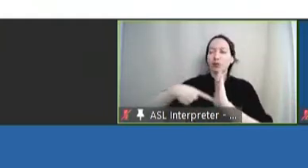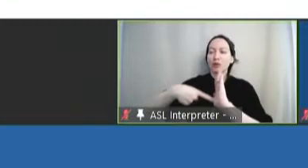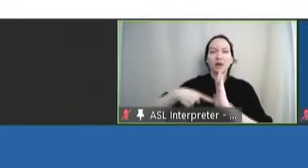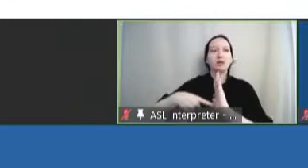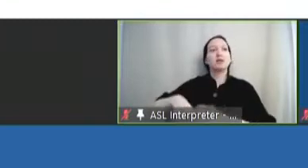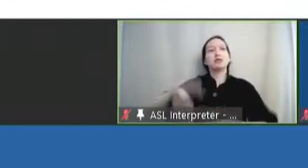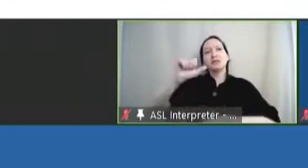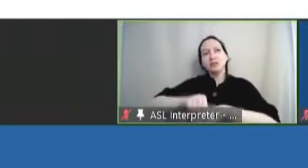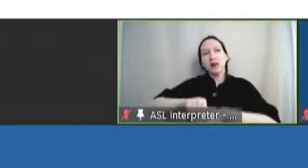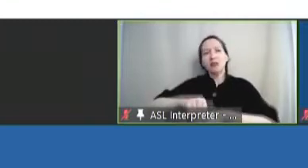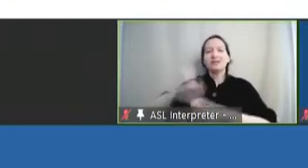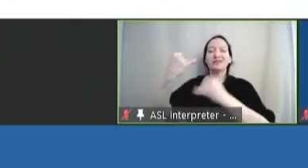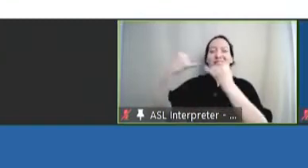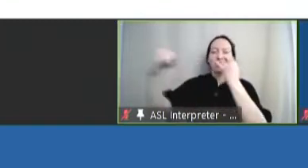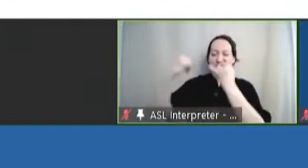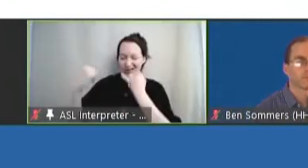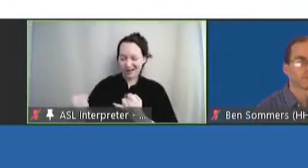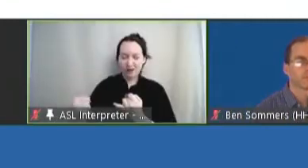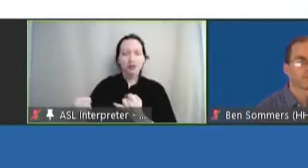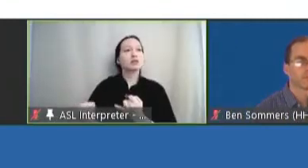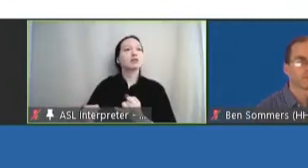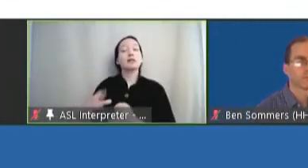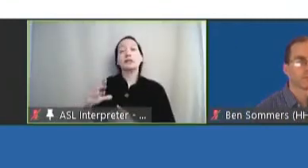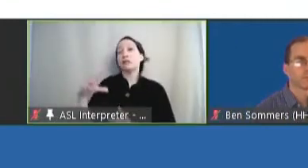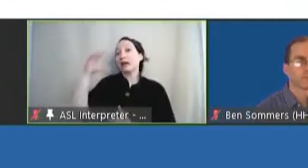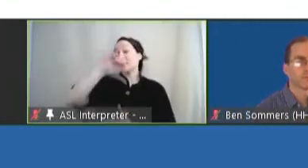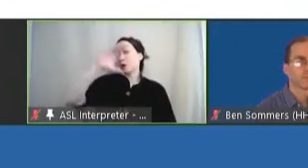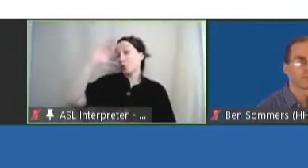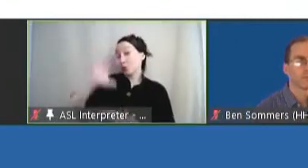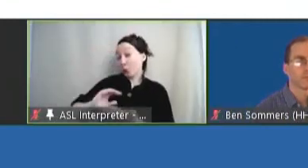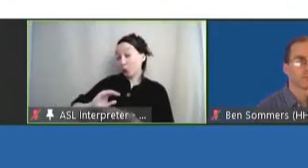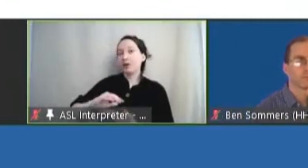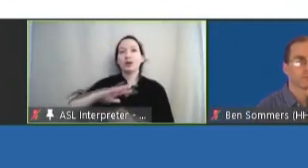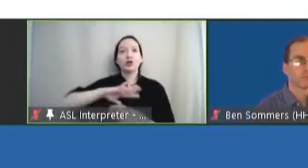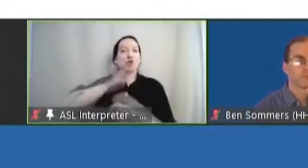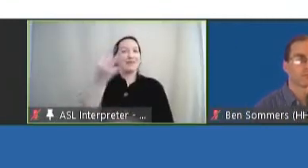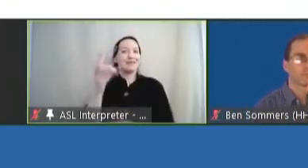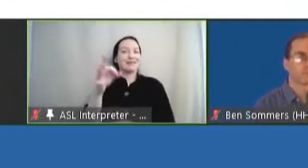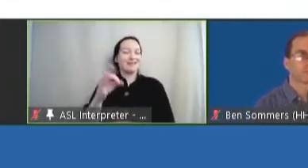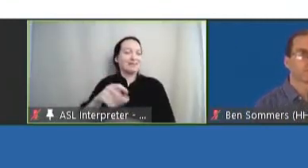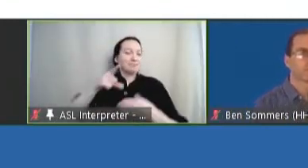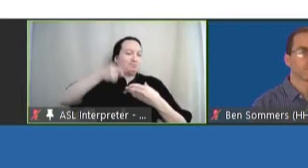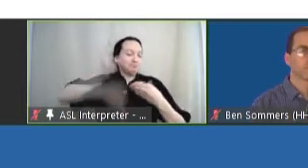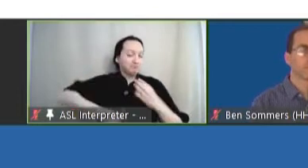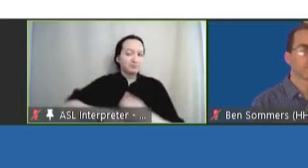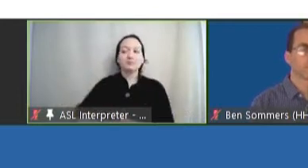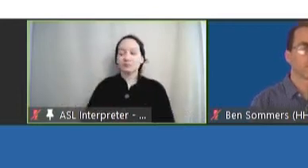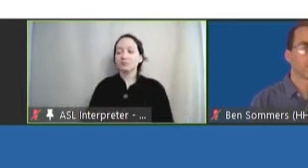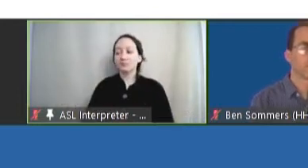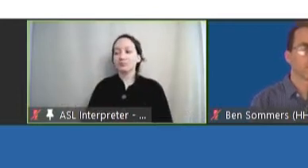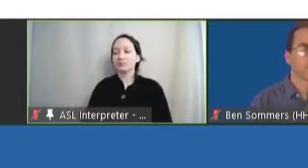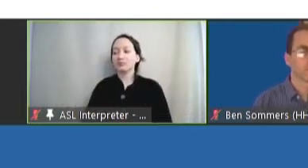and dotted lines reflects the estimated reductions in COVID-19 outcomes. So, looking at the top-left